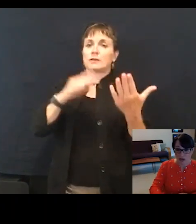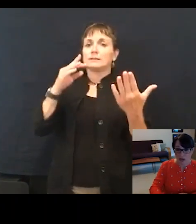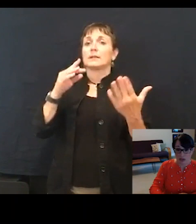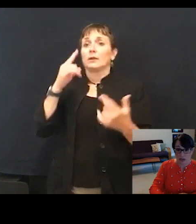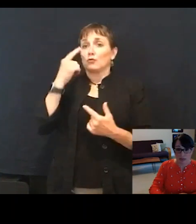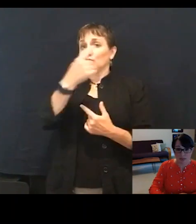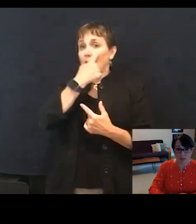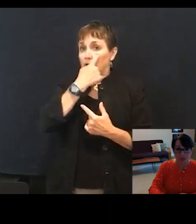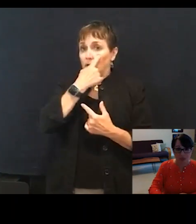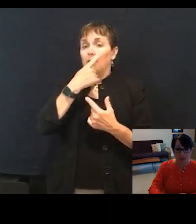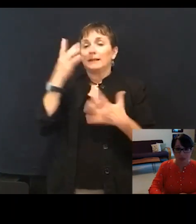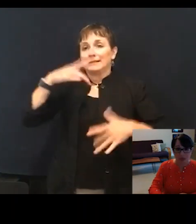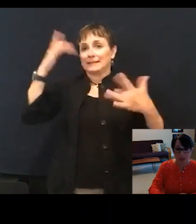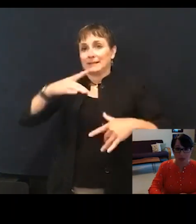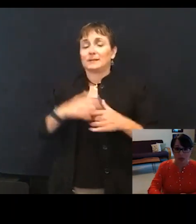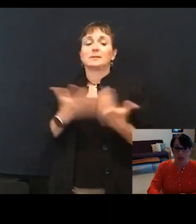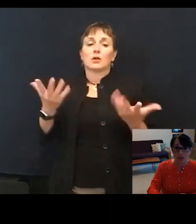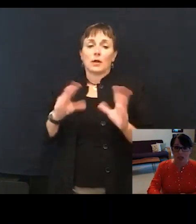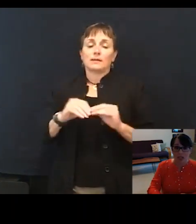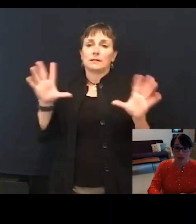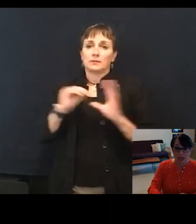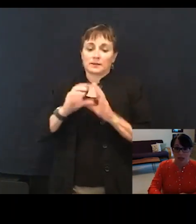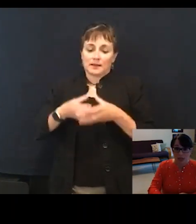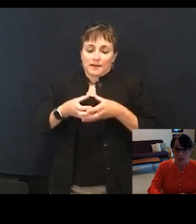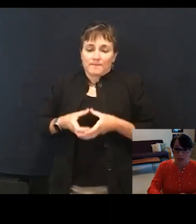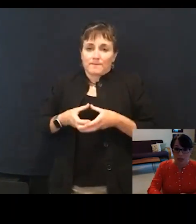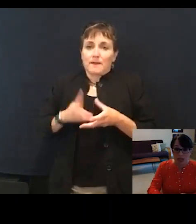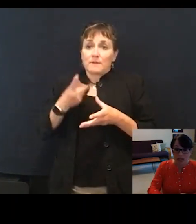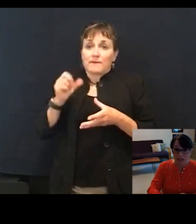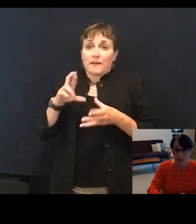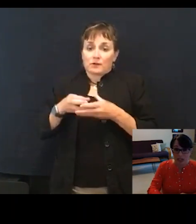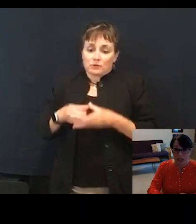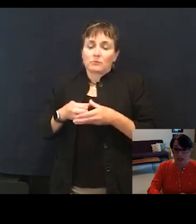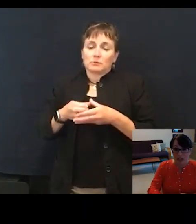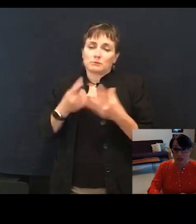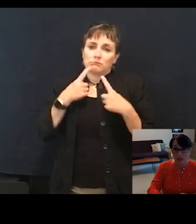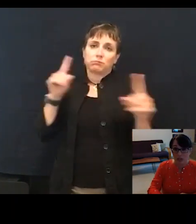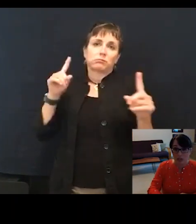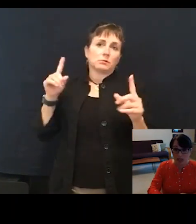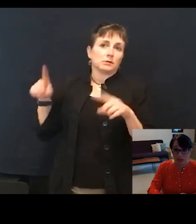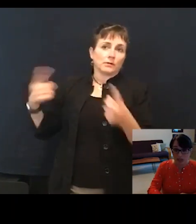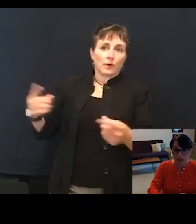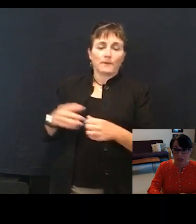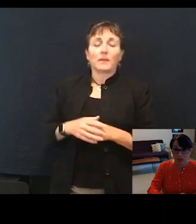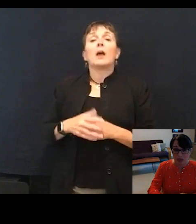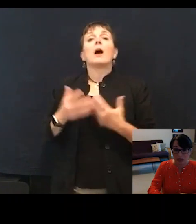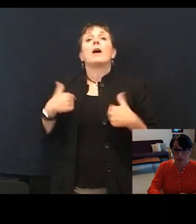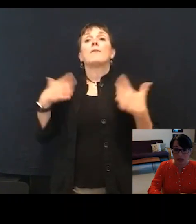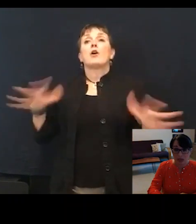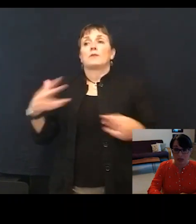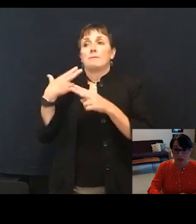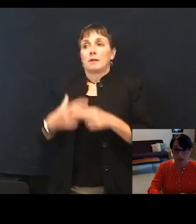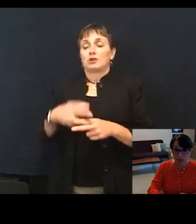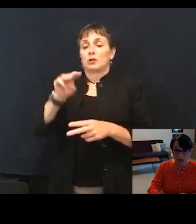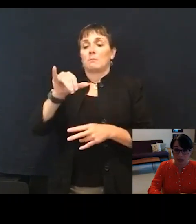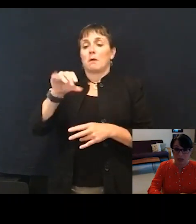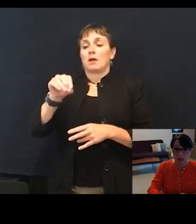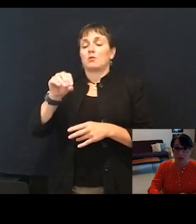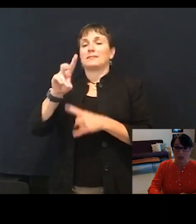record. So as I mentioned, the myosin 7A gene is too big to fit into a single AAV vector.